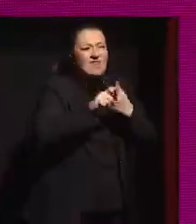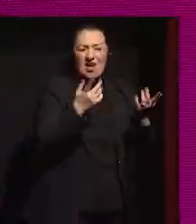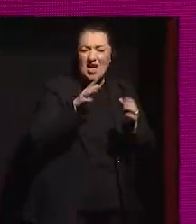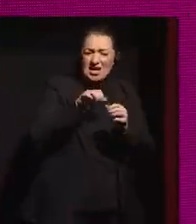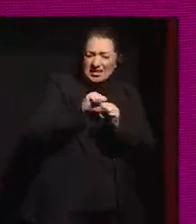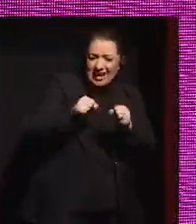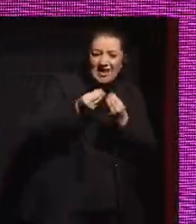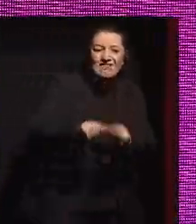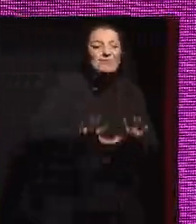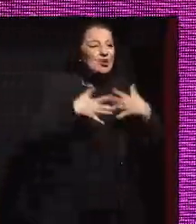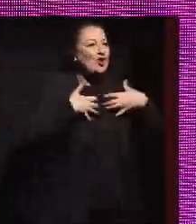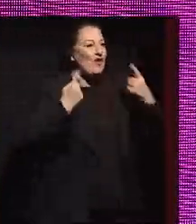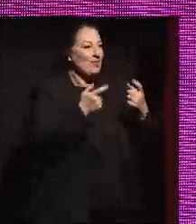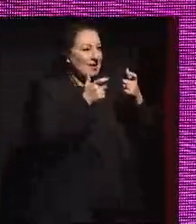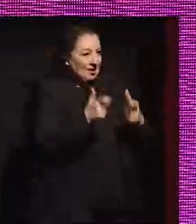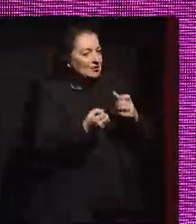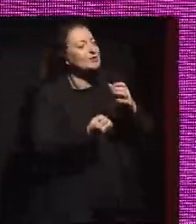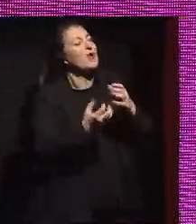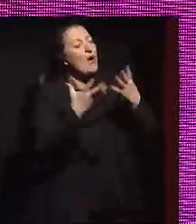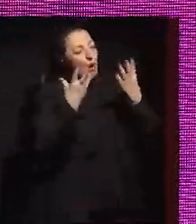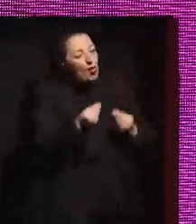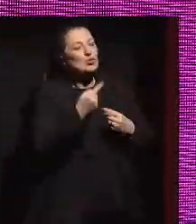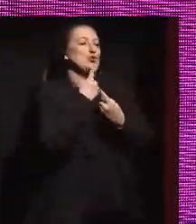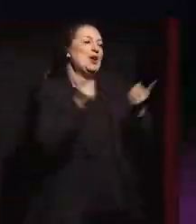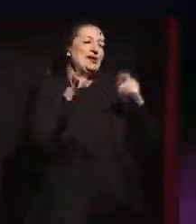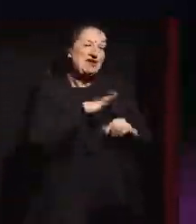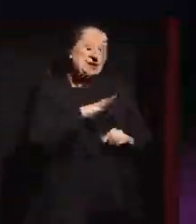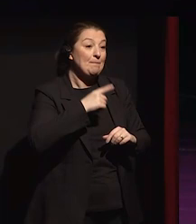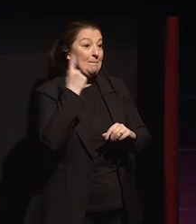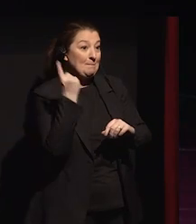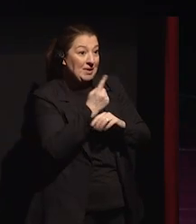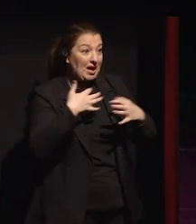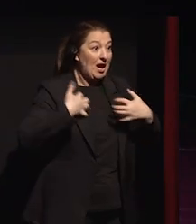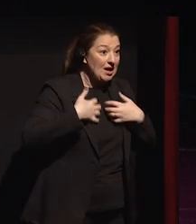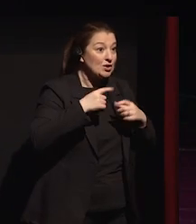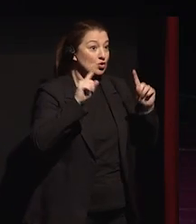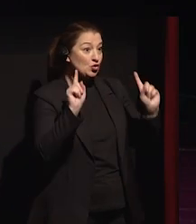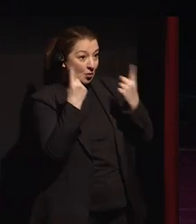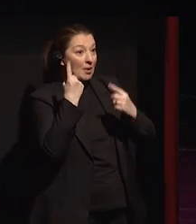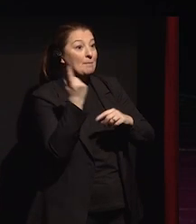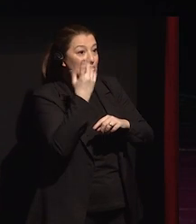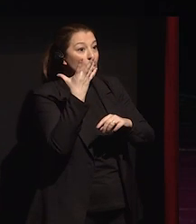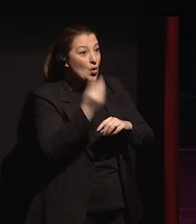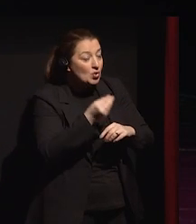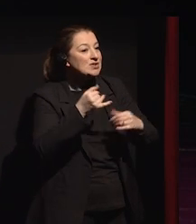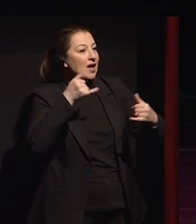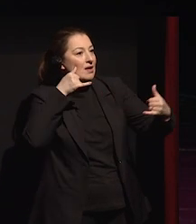within the scope of our festival on the protection of children and adults. In case of any concern, please do not hesitate to contact us,